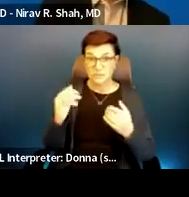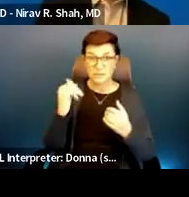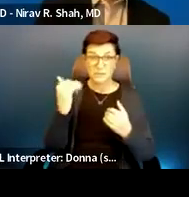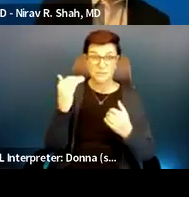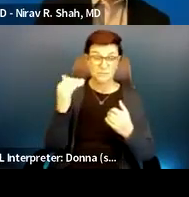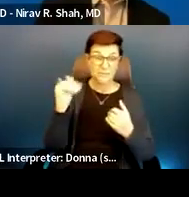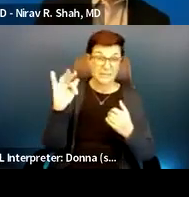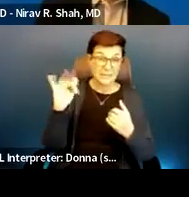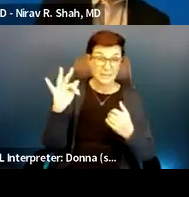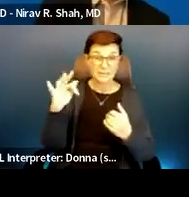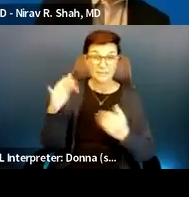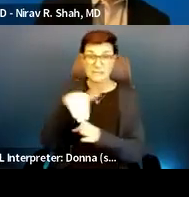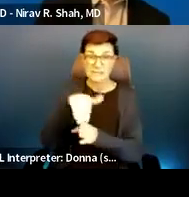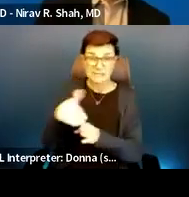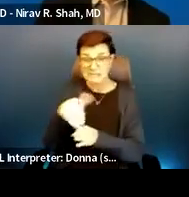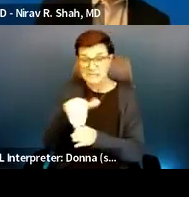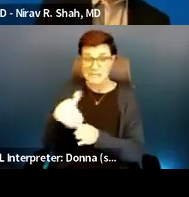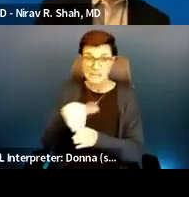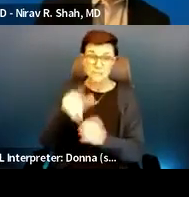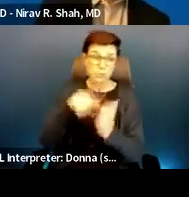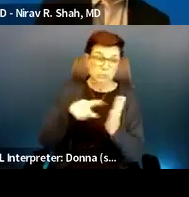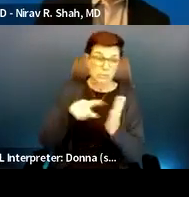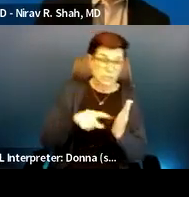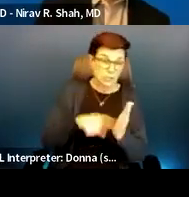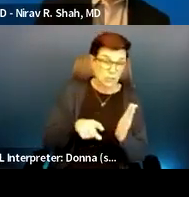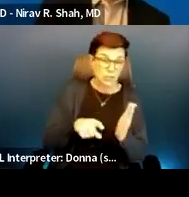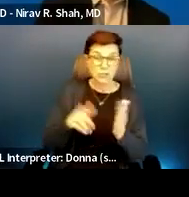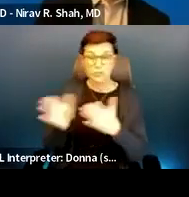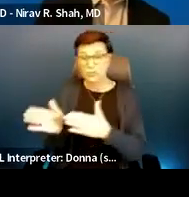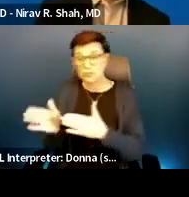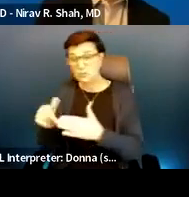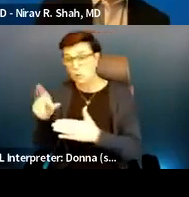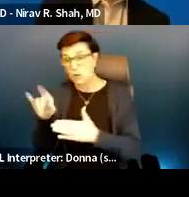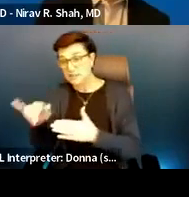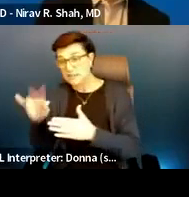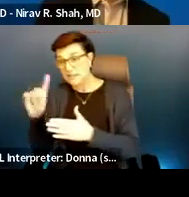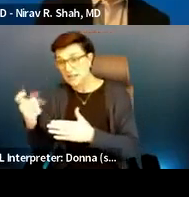between a research mindset and a quality diagnostic mindset,